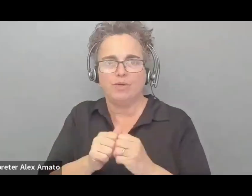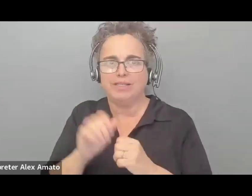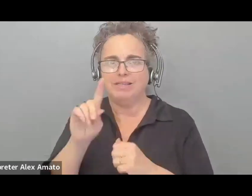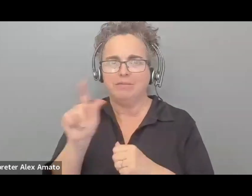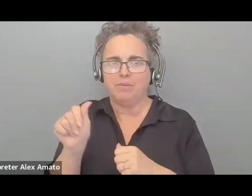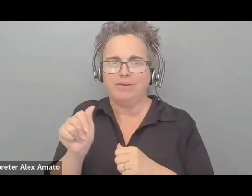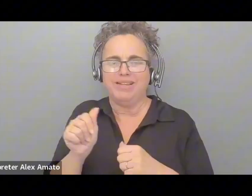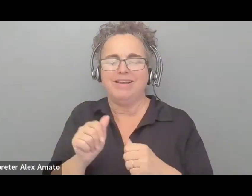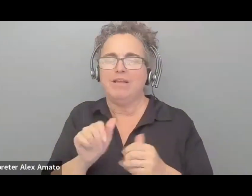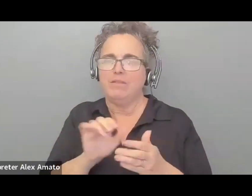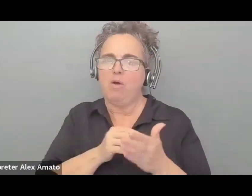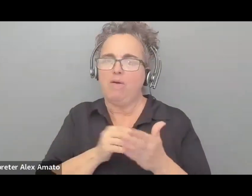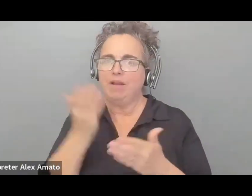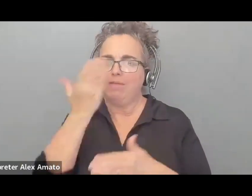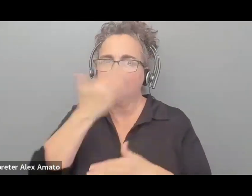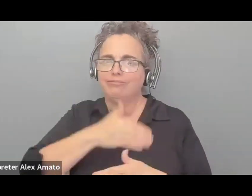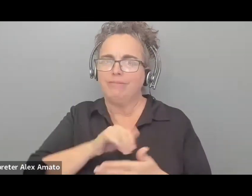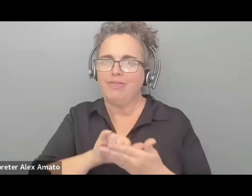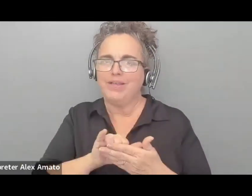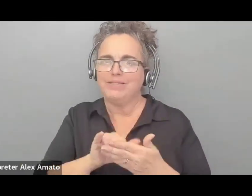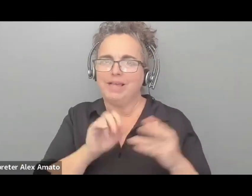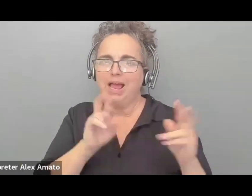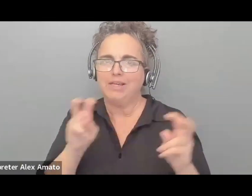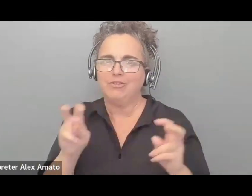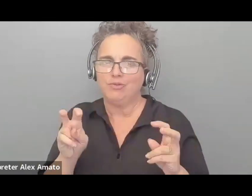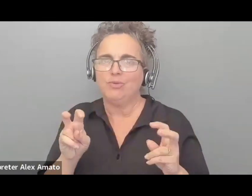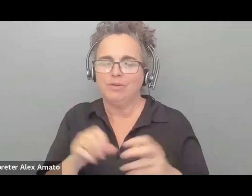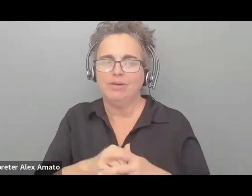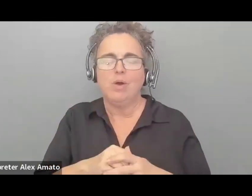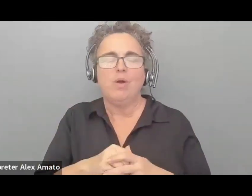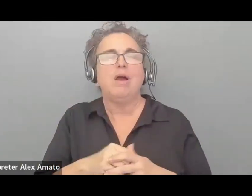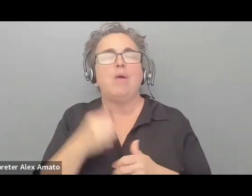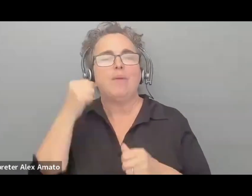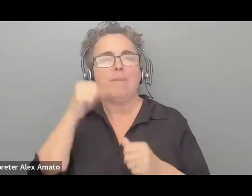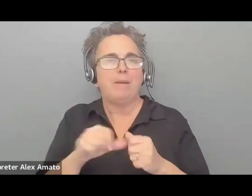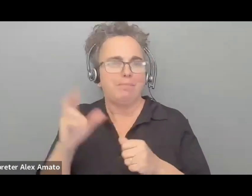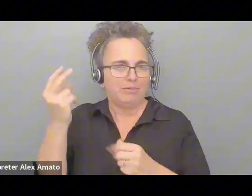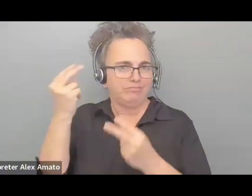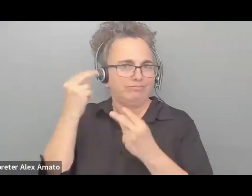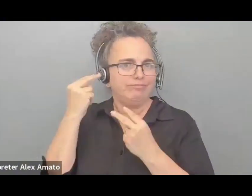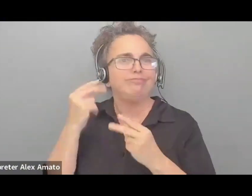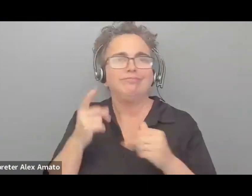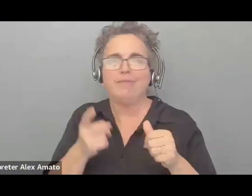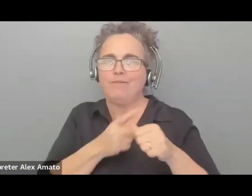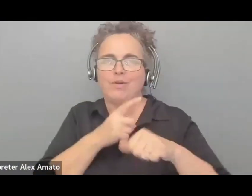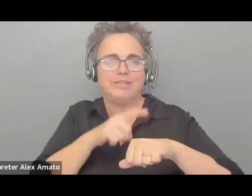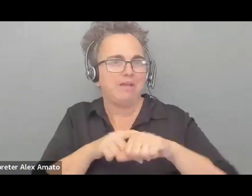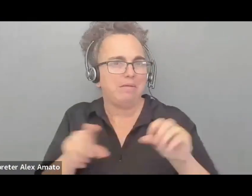I remember going into my very first, my very first one that I thought I was prepared for